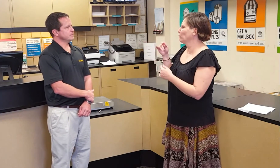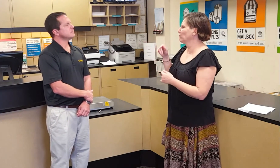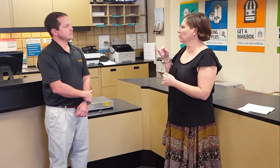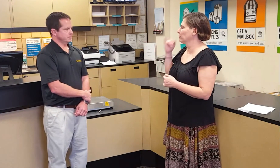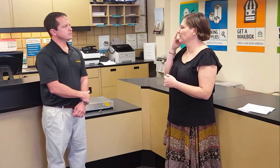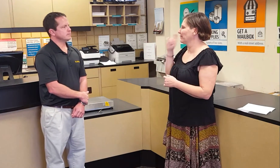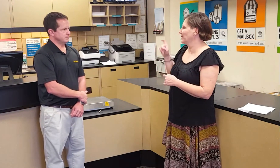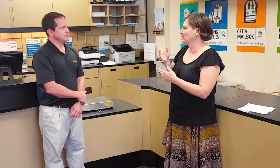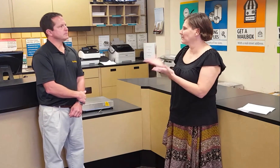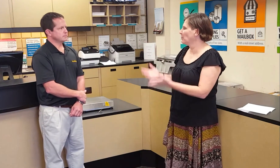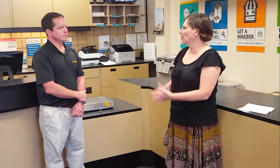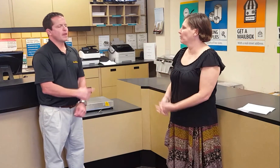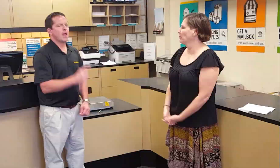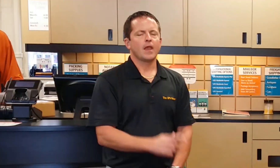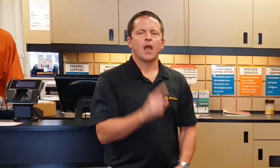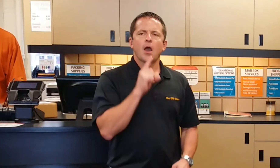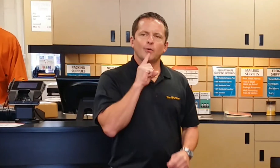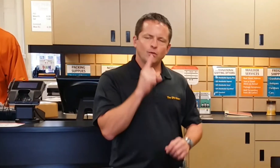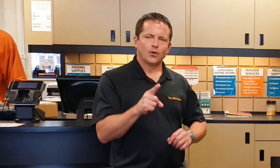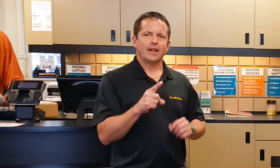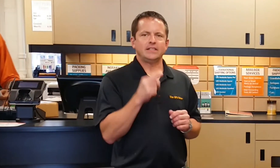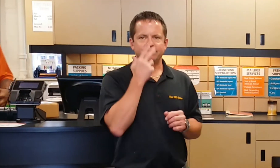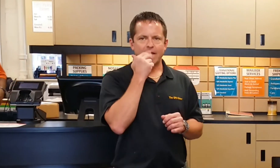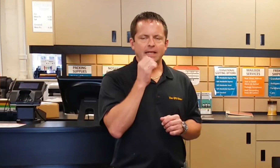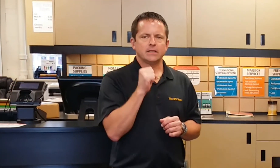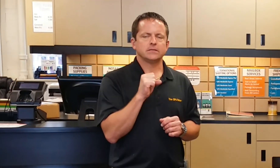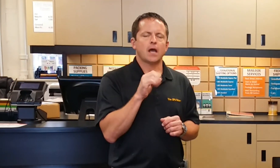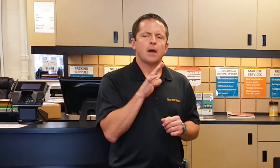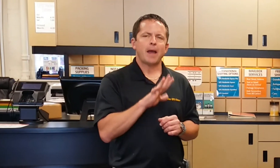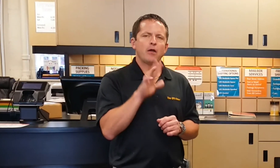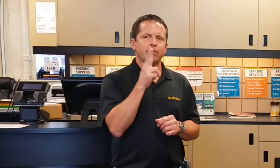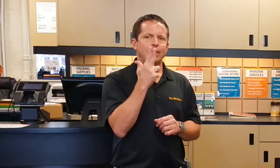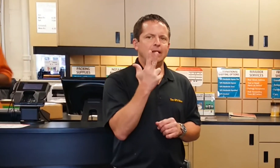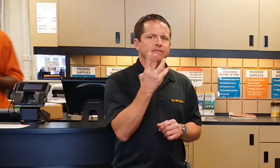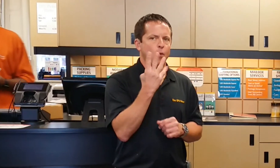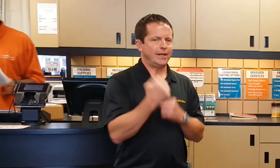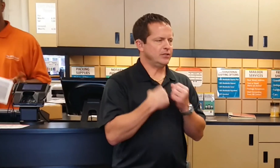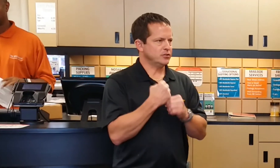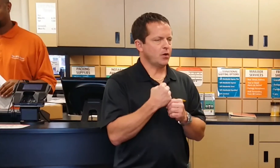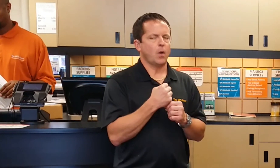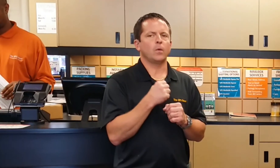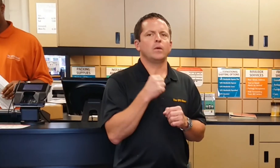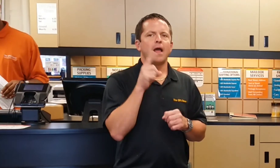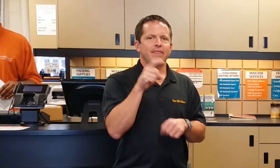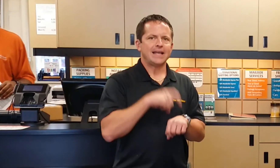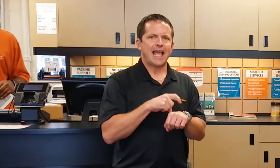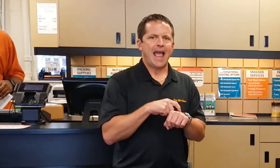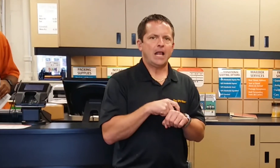is there a way that they can contact you? There's a funny thing happened like three or four years ago.